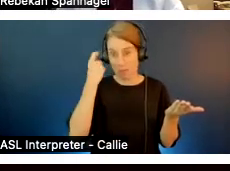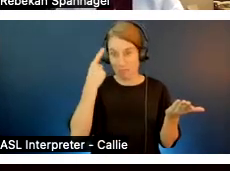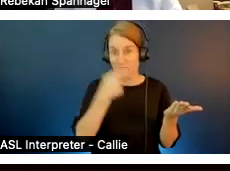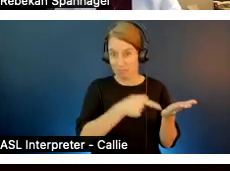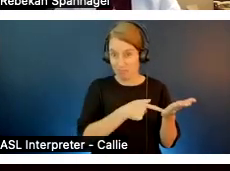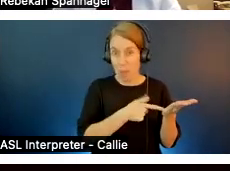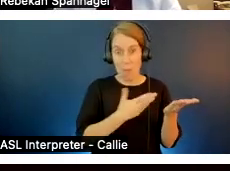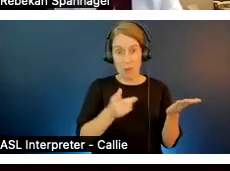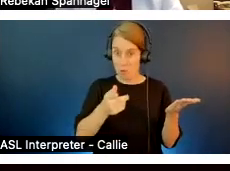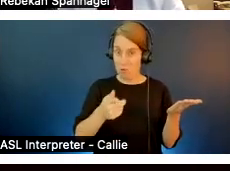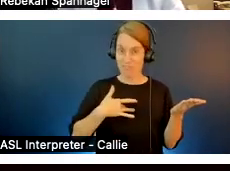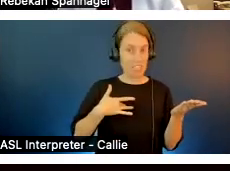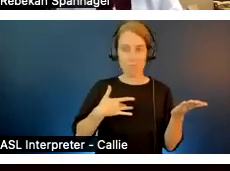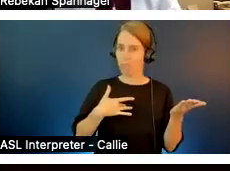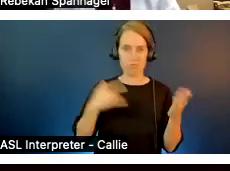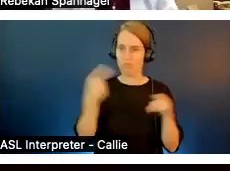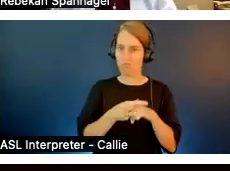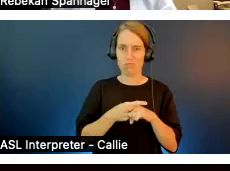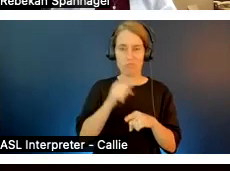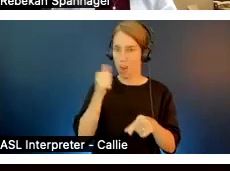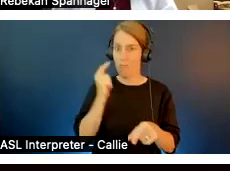um one more thing about medicaid fair hearings before i move on um